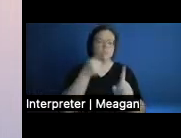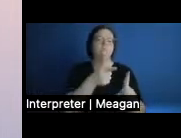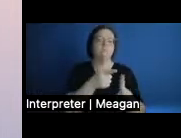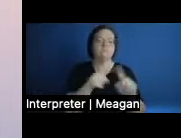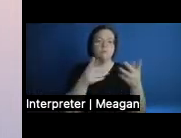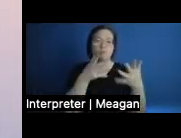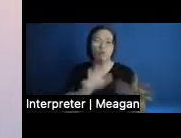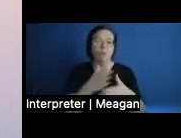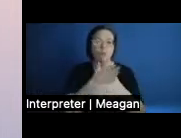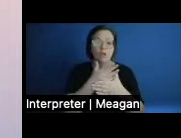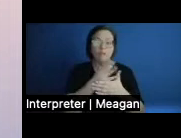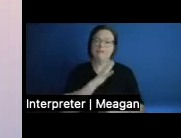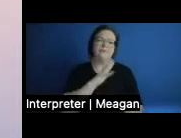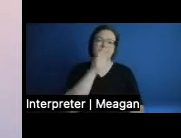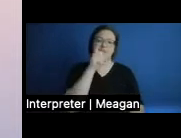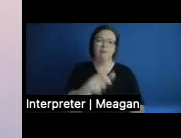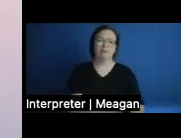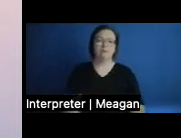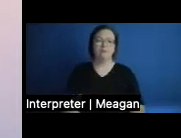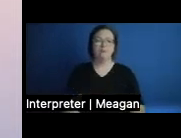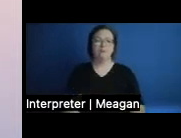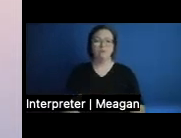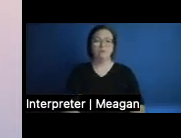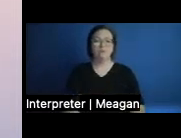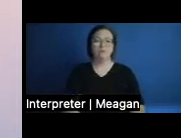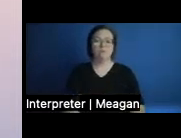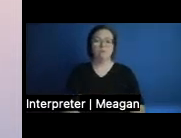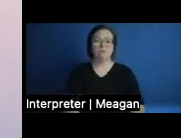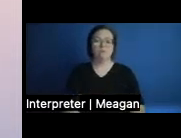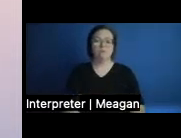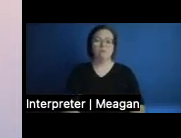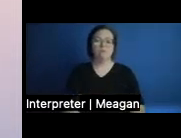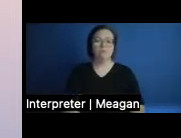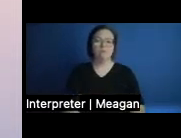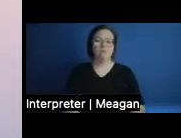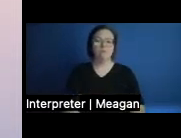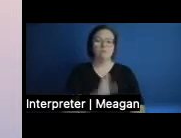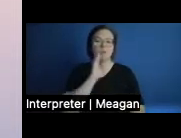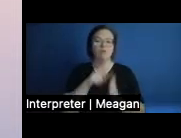you do not have to. But um, I’ll just read what Cal put in: